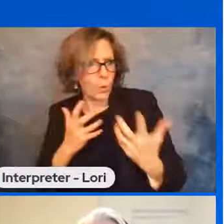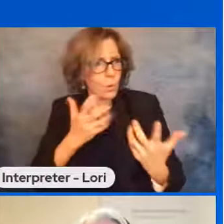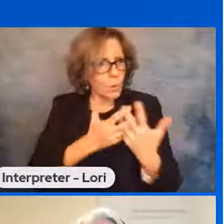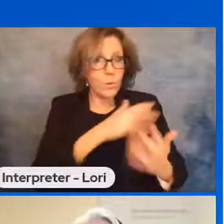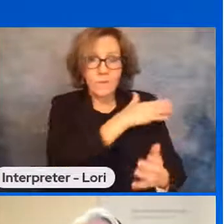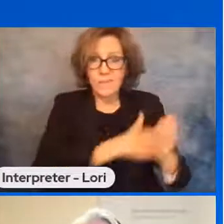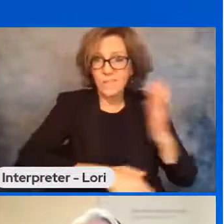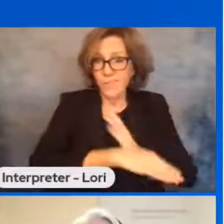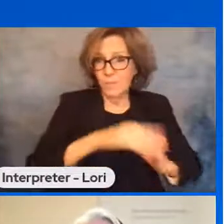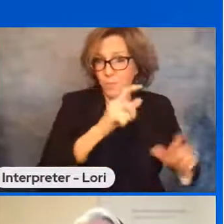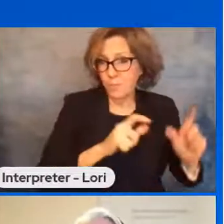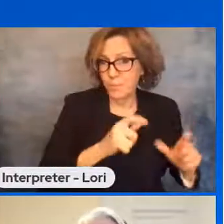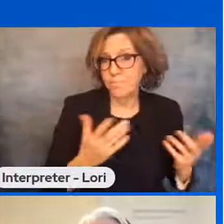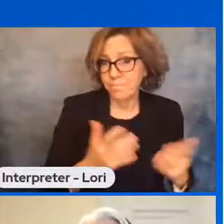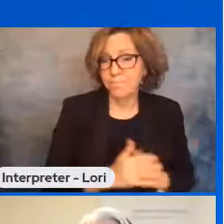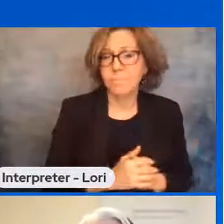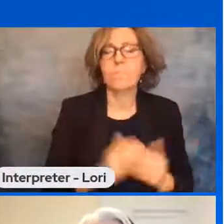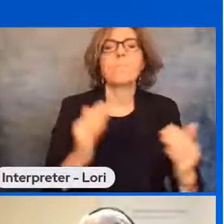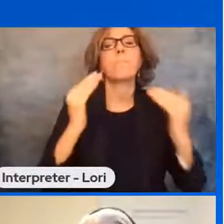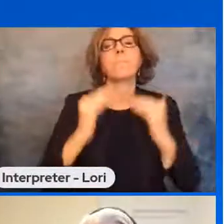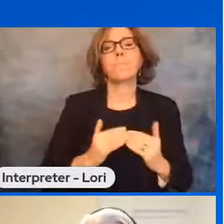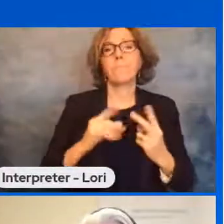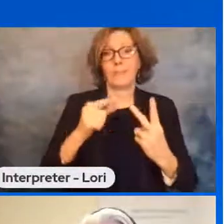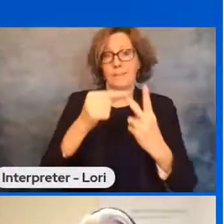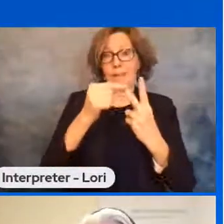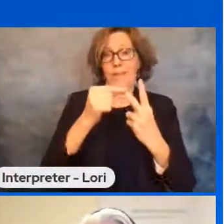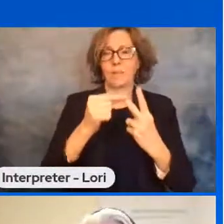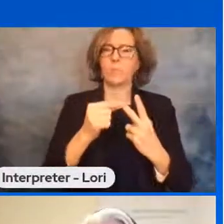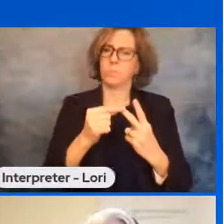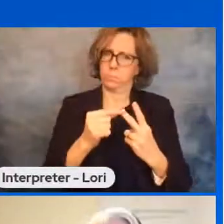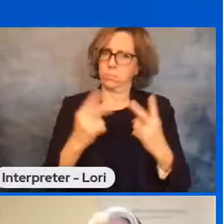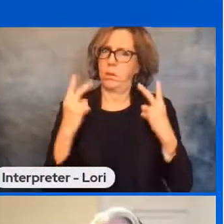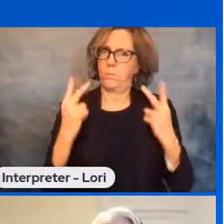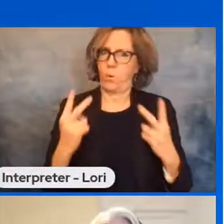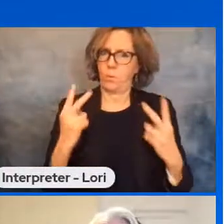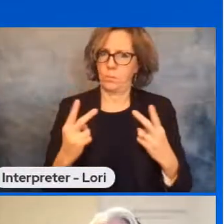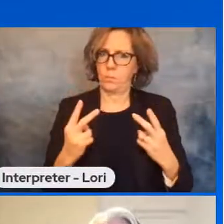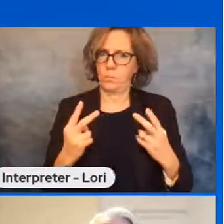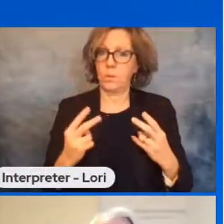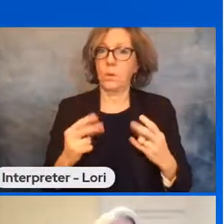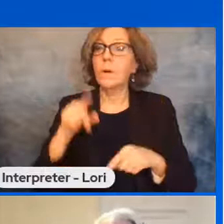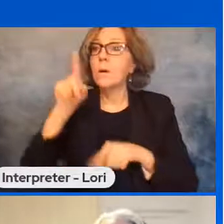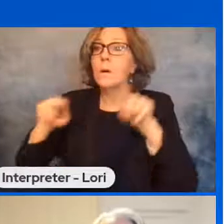The second is, nothing about us without us. What's important here is that you include people